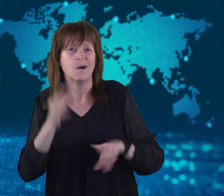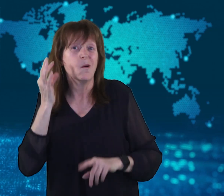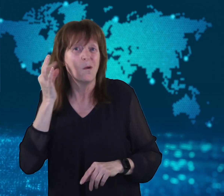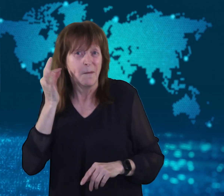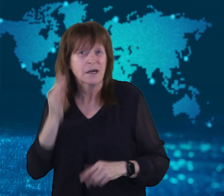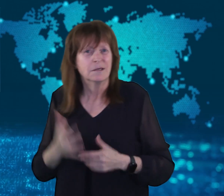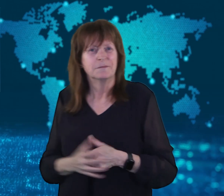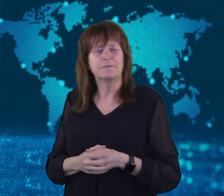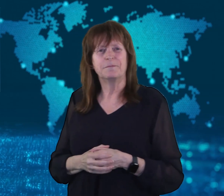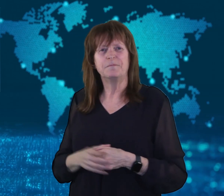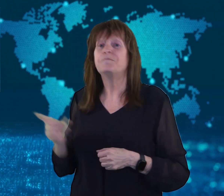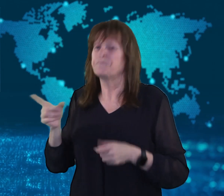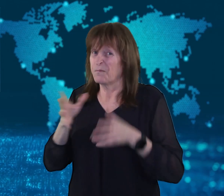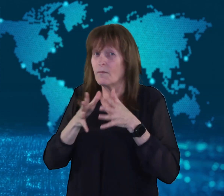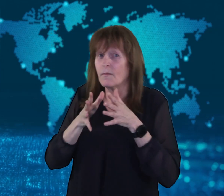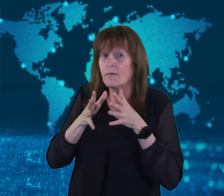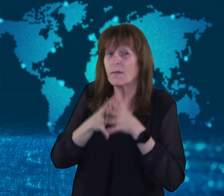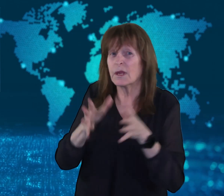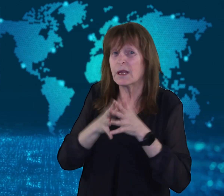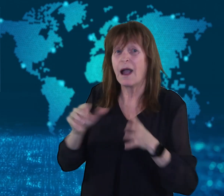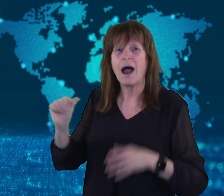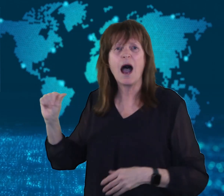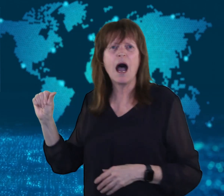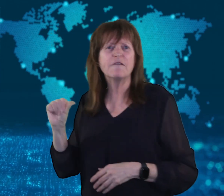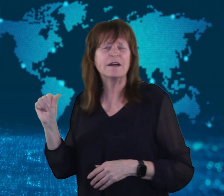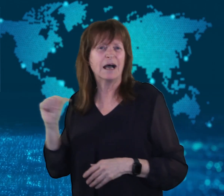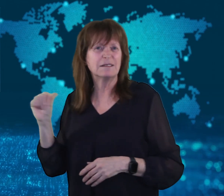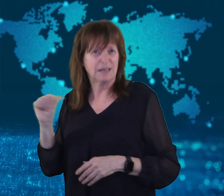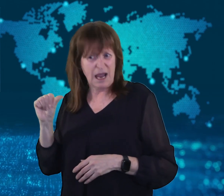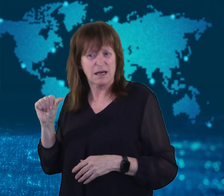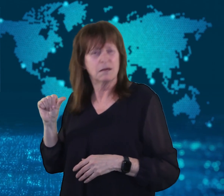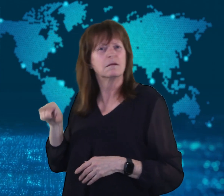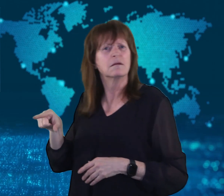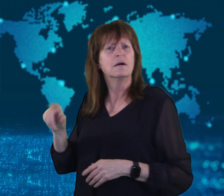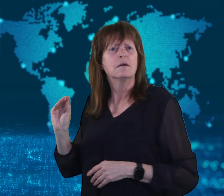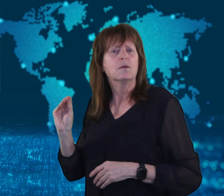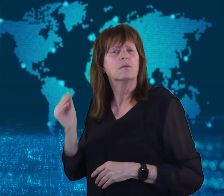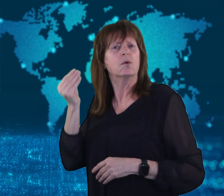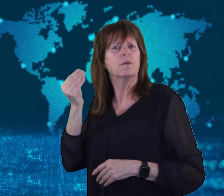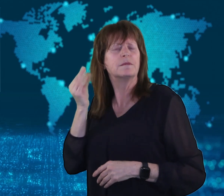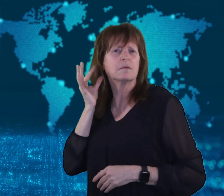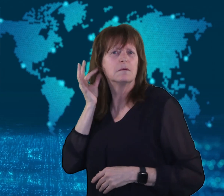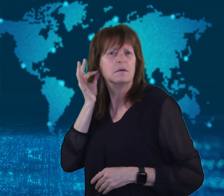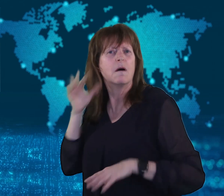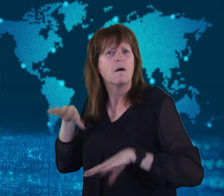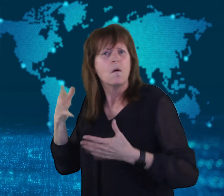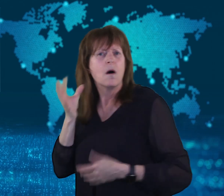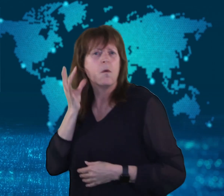He did mention Afghanistan saying girls and women had